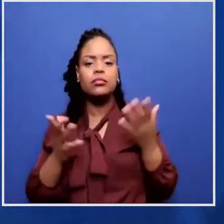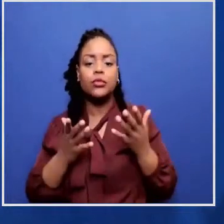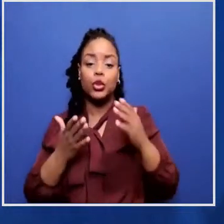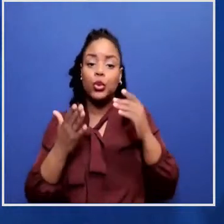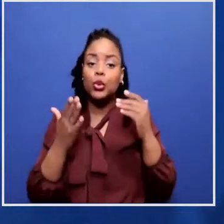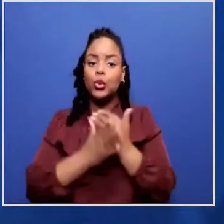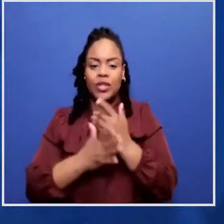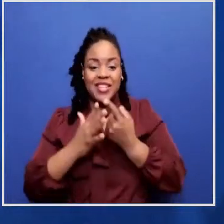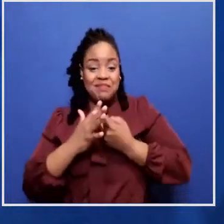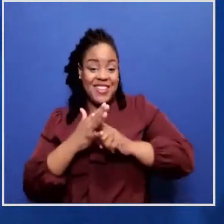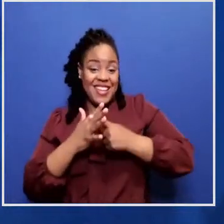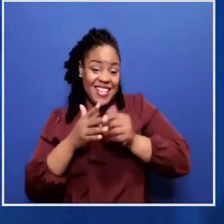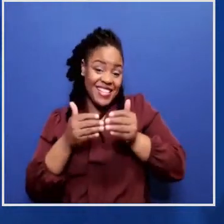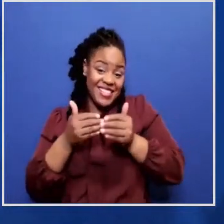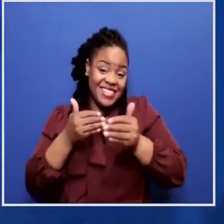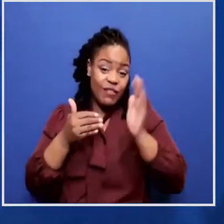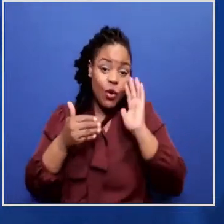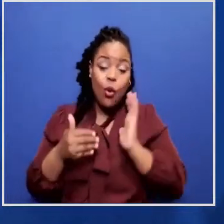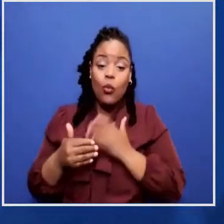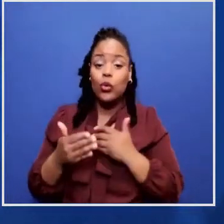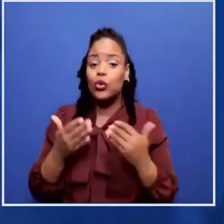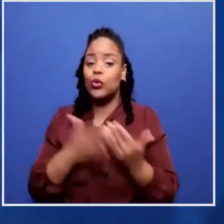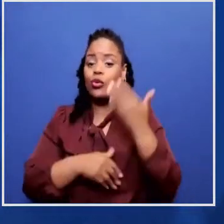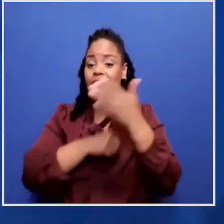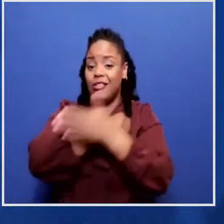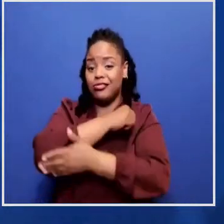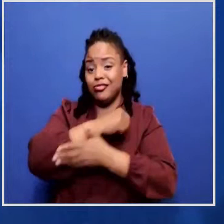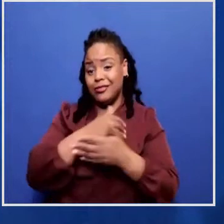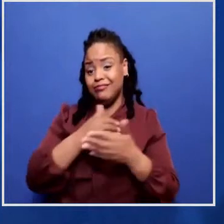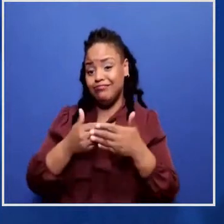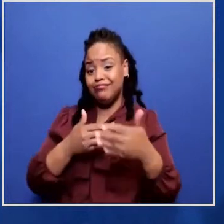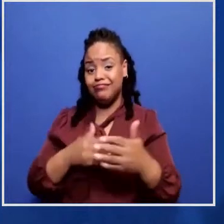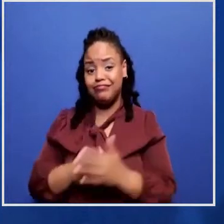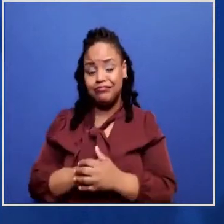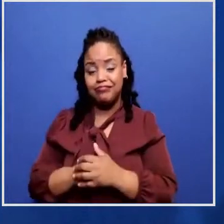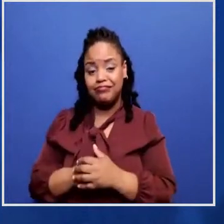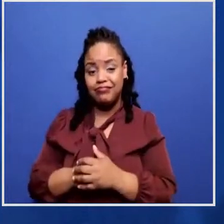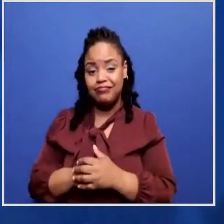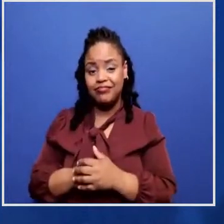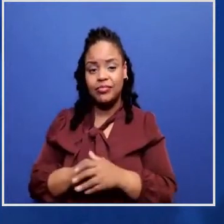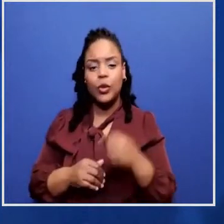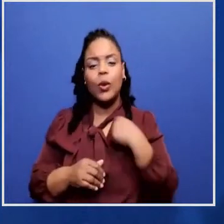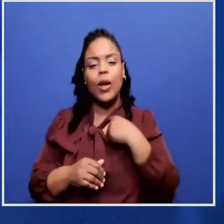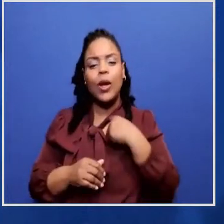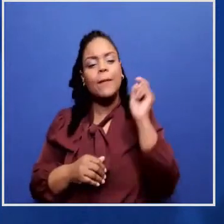BEGINNING FOR OUR COUNTRY. A NEW CHANCE TO HEAL, REBUILD,